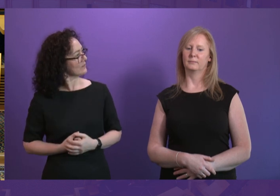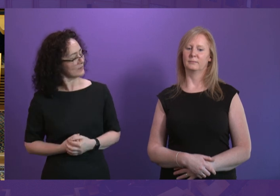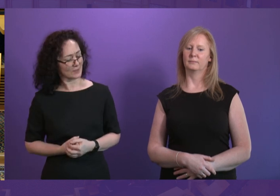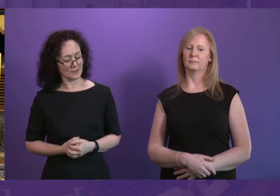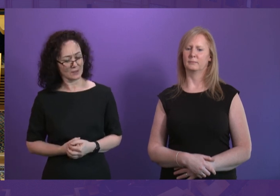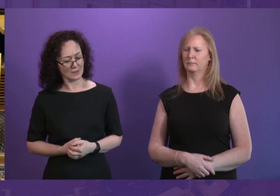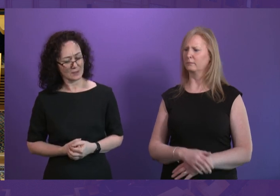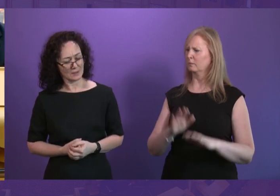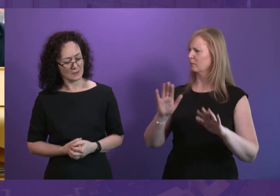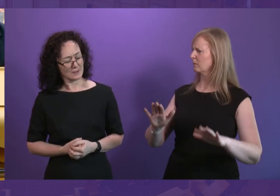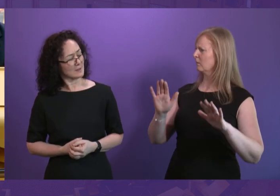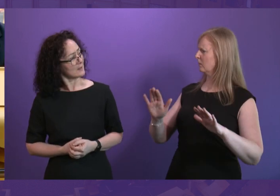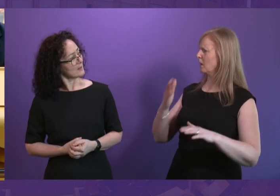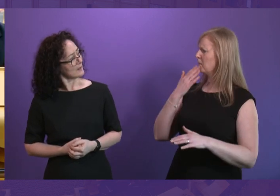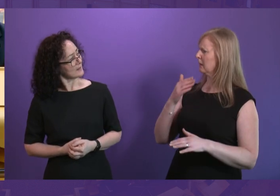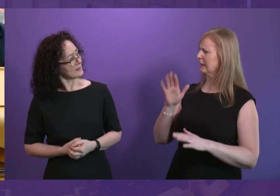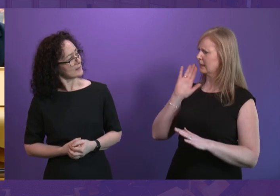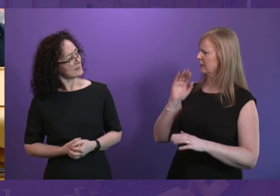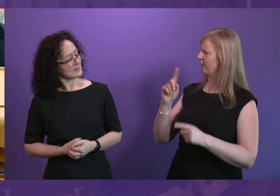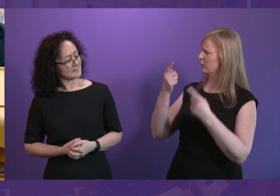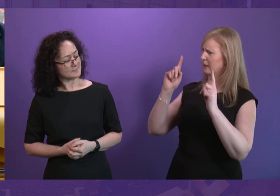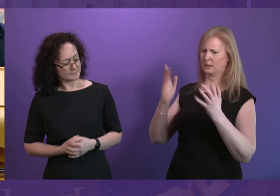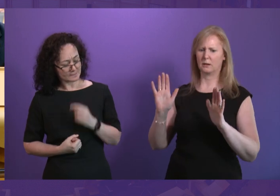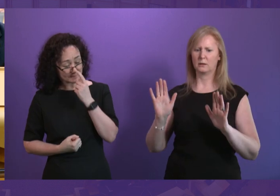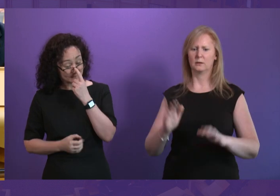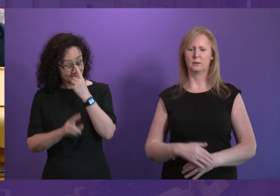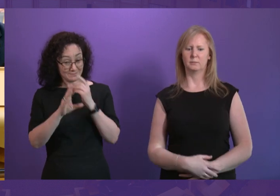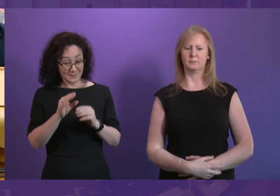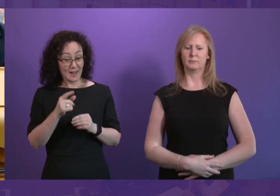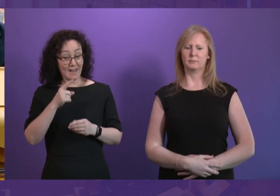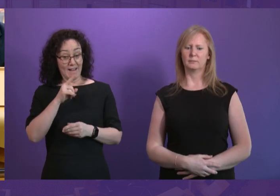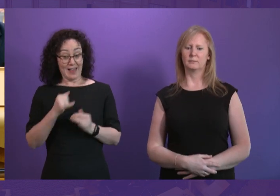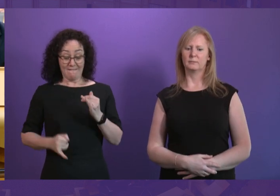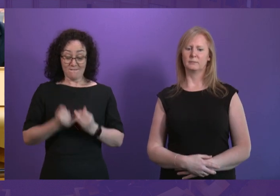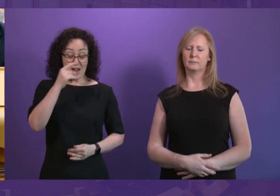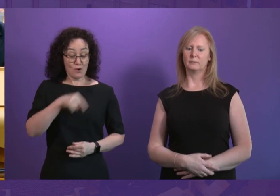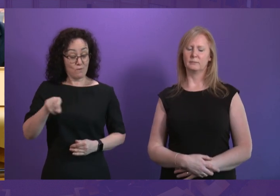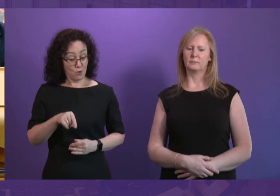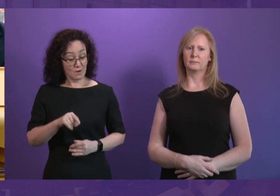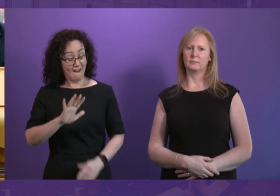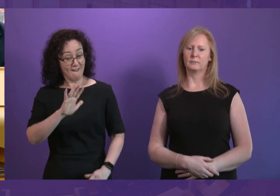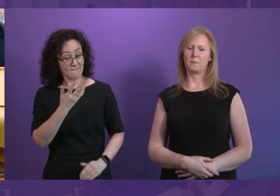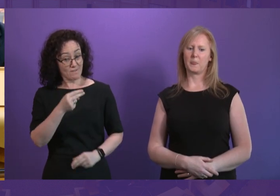The final vote on the budget will take place at 5 o’clock today, so he still has a few